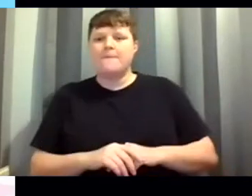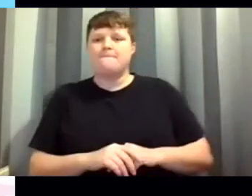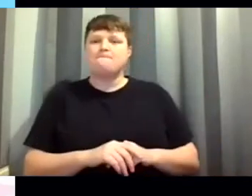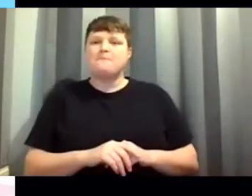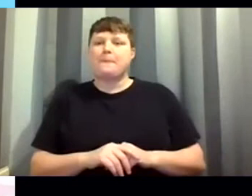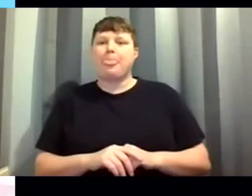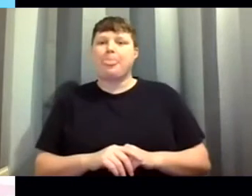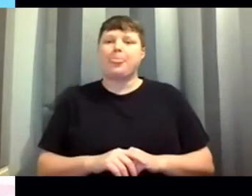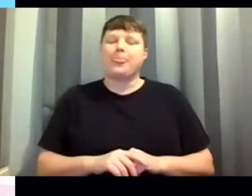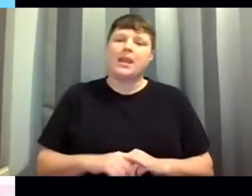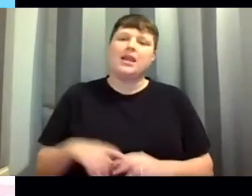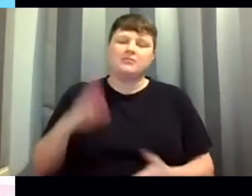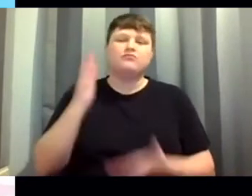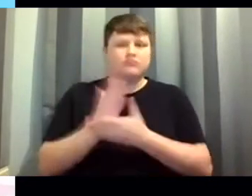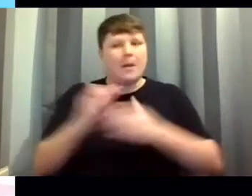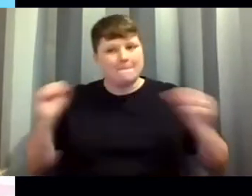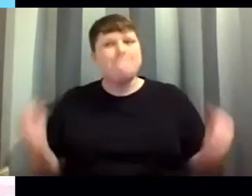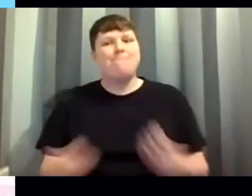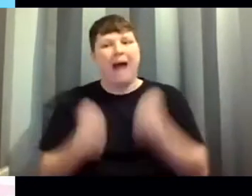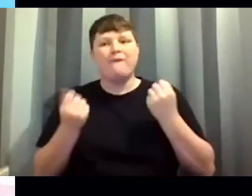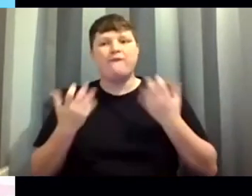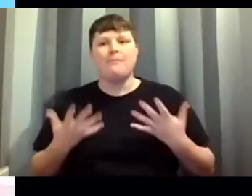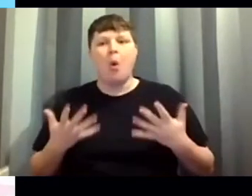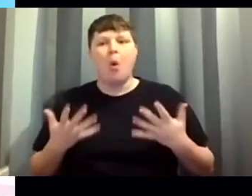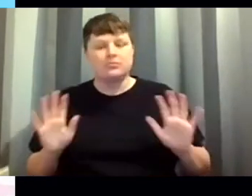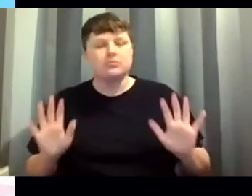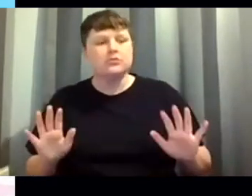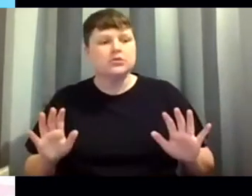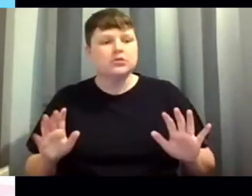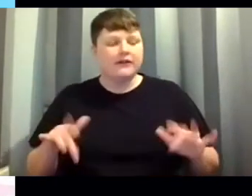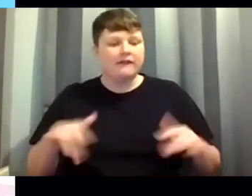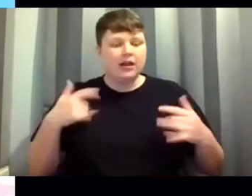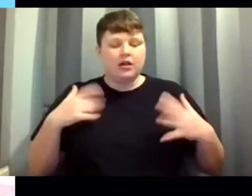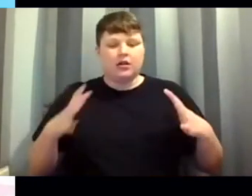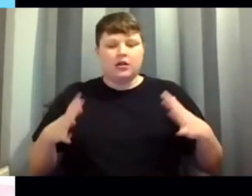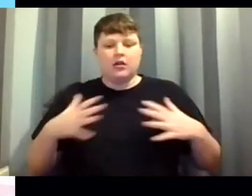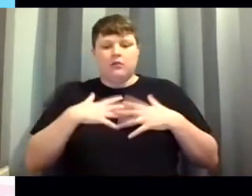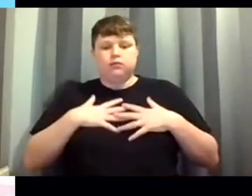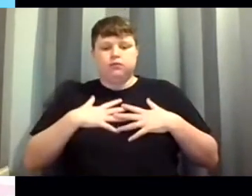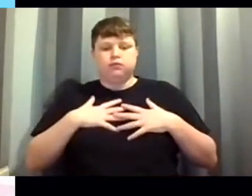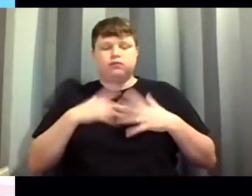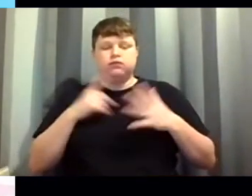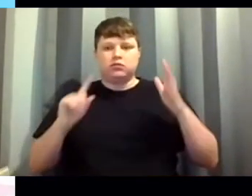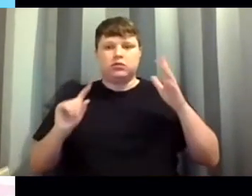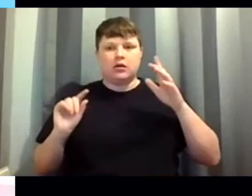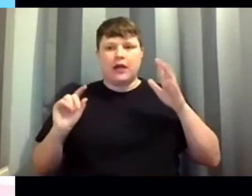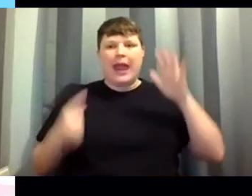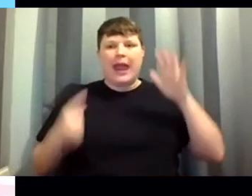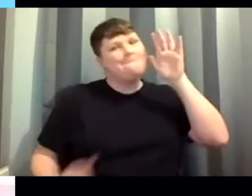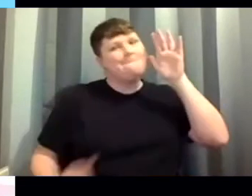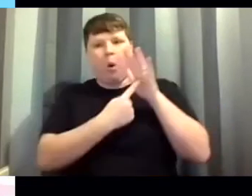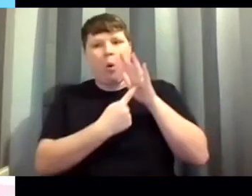they're very powerful moments. The one thing about them as well is they are pinpoint. This -